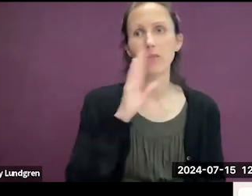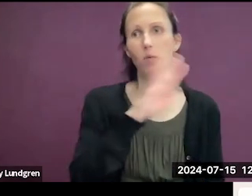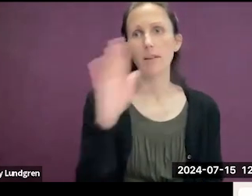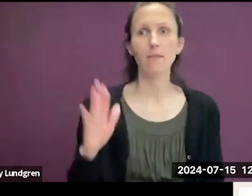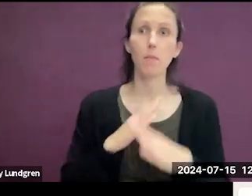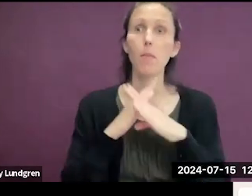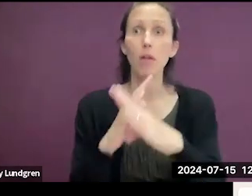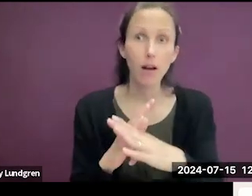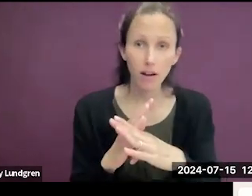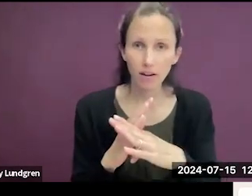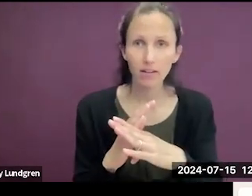that information with my picture.